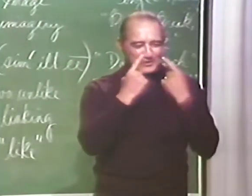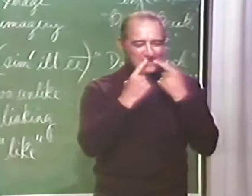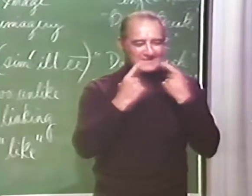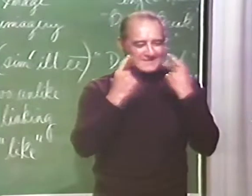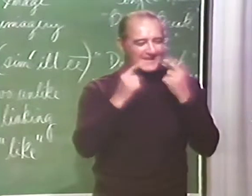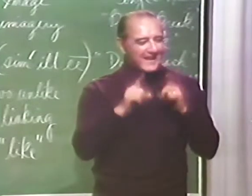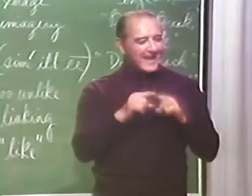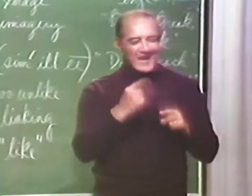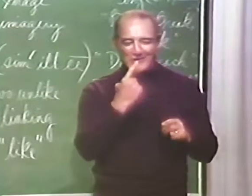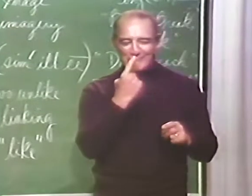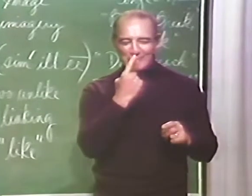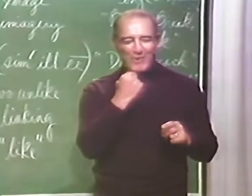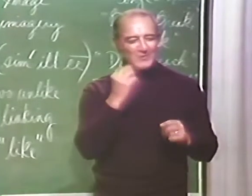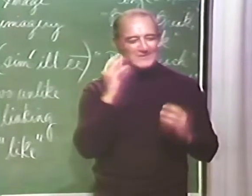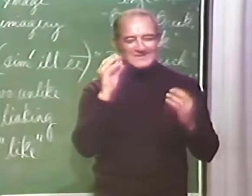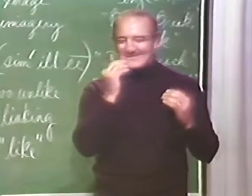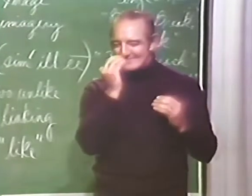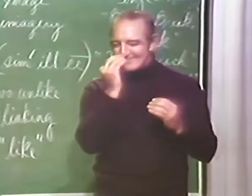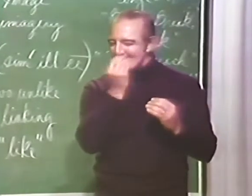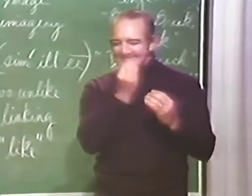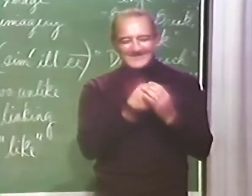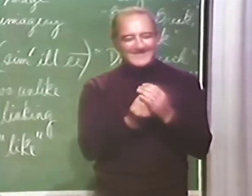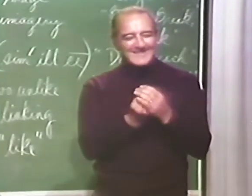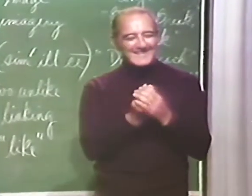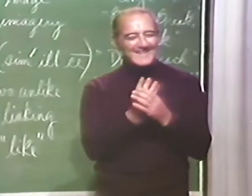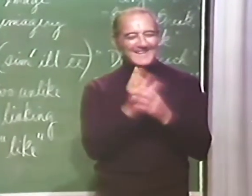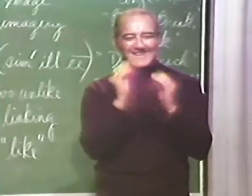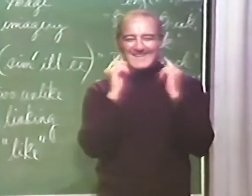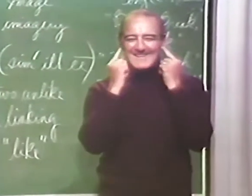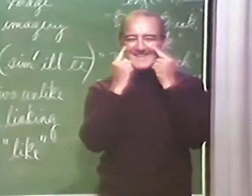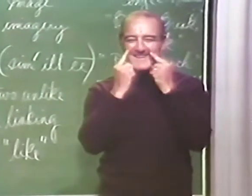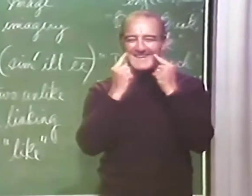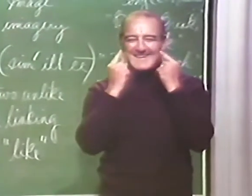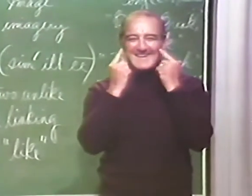"YOUR CHEEKS ARE LIKE ROSES." [INHALING]